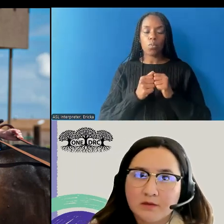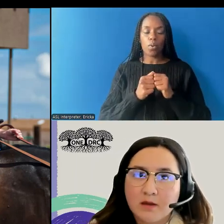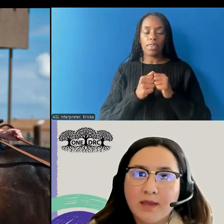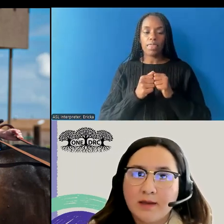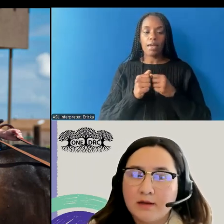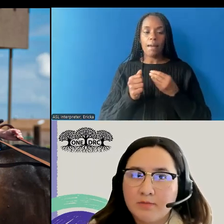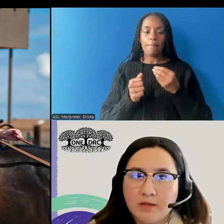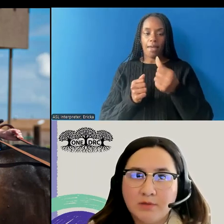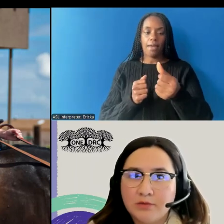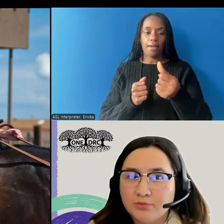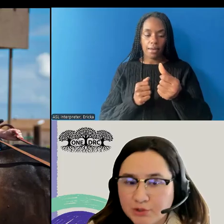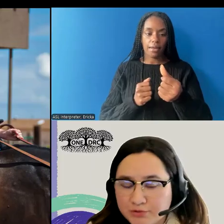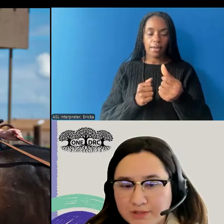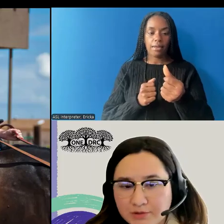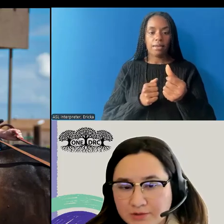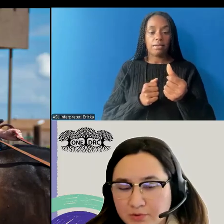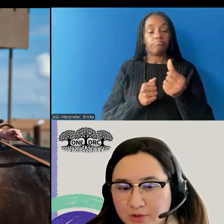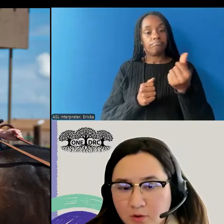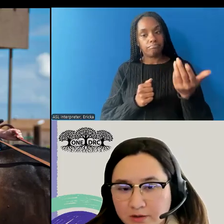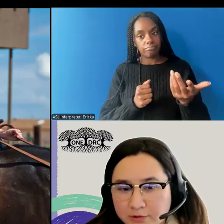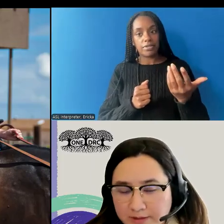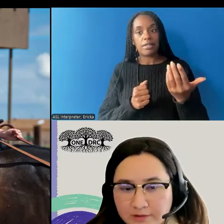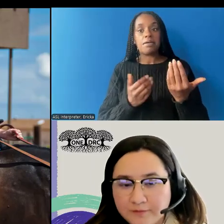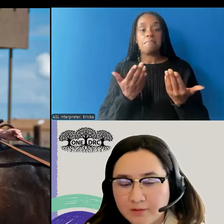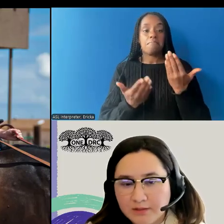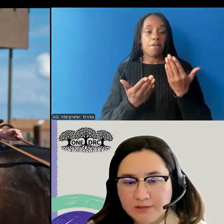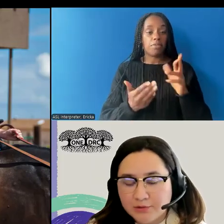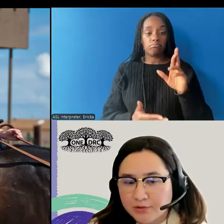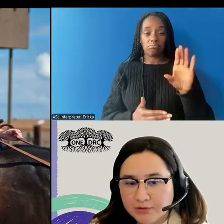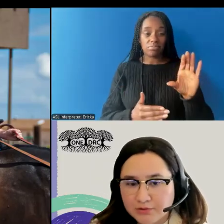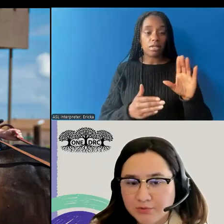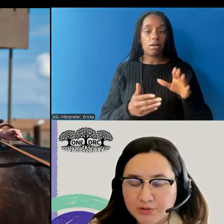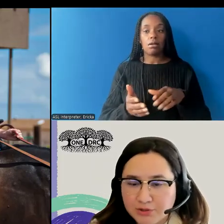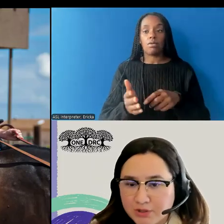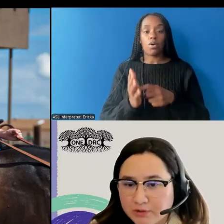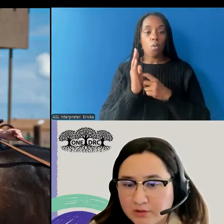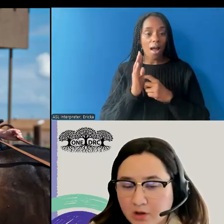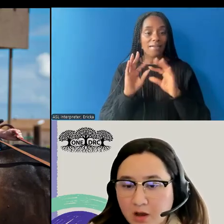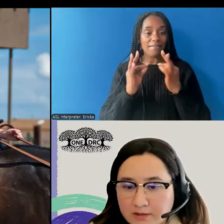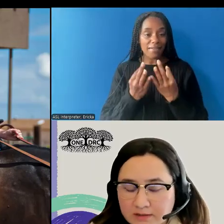again, it may be the regional centers were requiring the families or the consumers to share in the cost